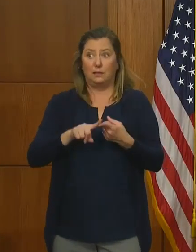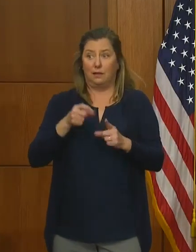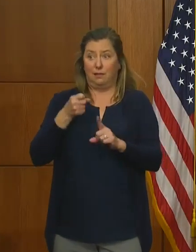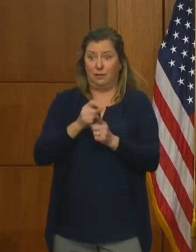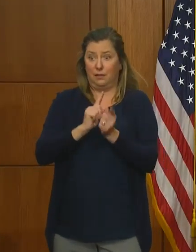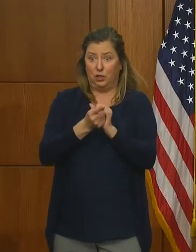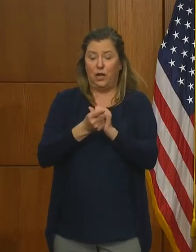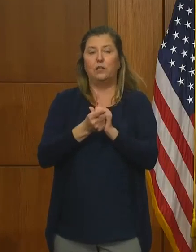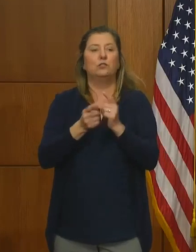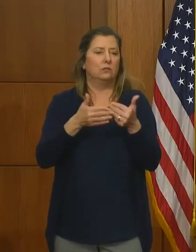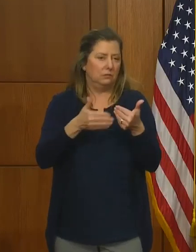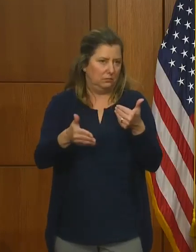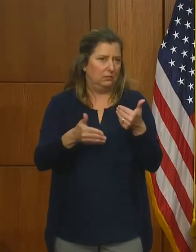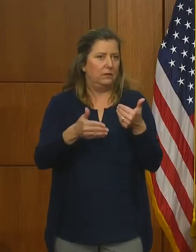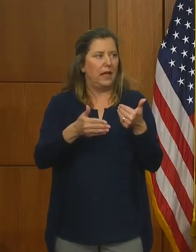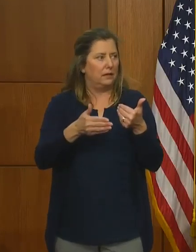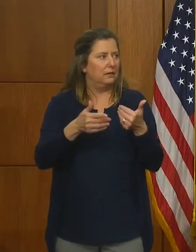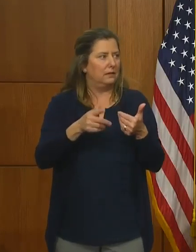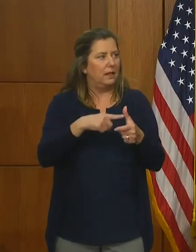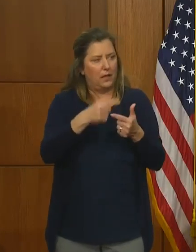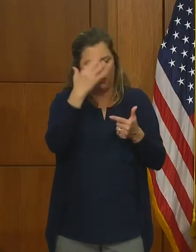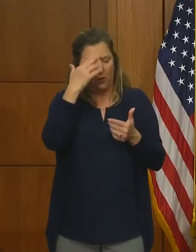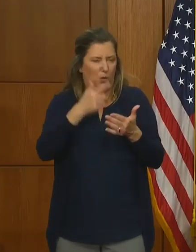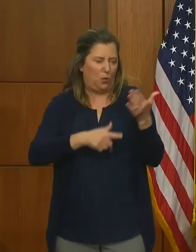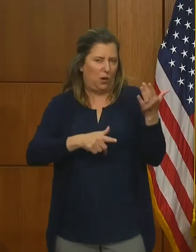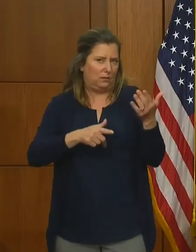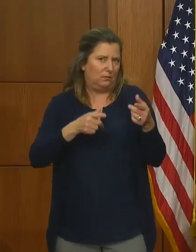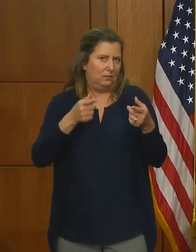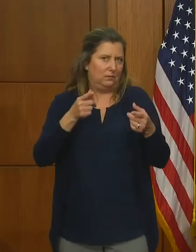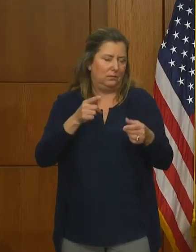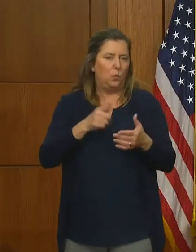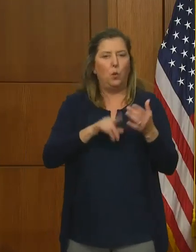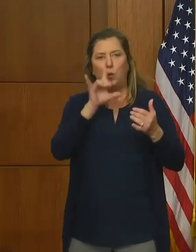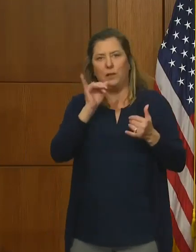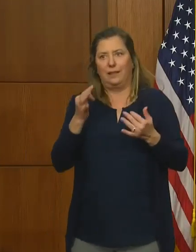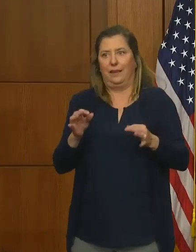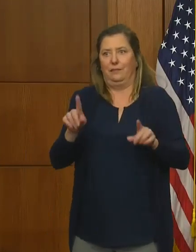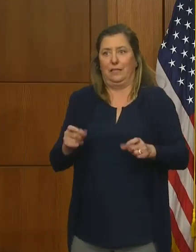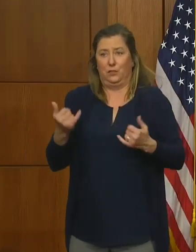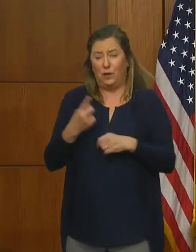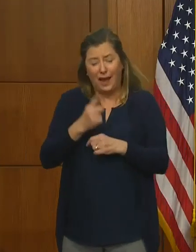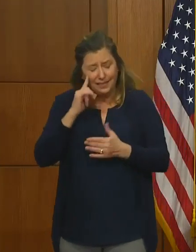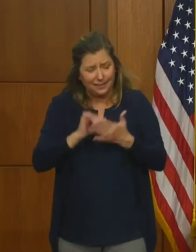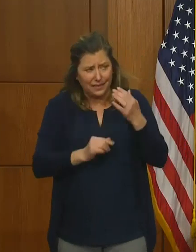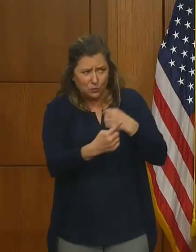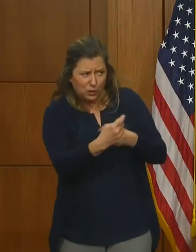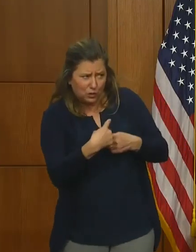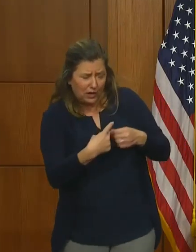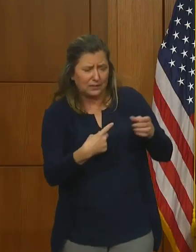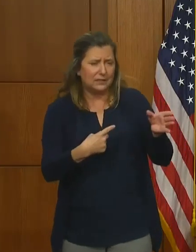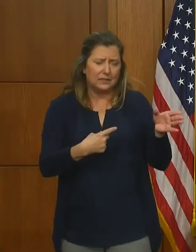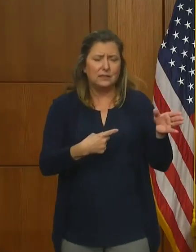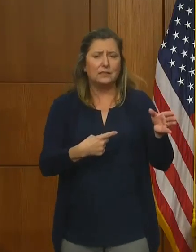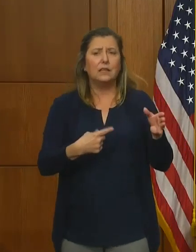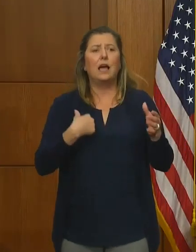NUMBER WOULD HAVE BEEN SO YOU CAN. UNTIL THIS ONE TIME CHANGE. THEN YOU CAN THEM. INCREMENTAL YOU'LL KNOW WHAT